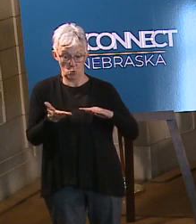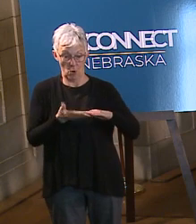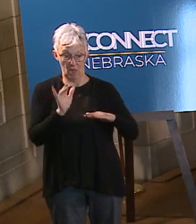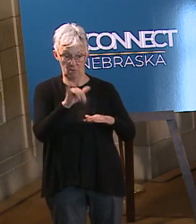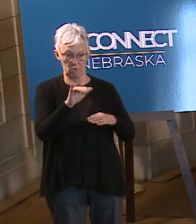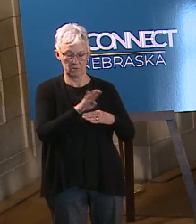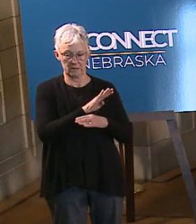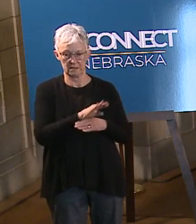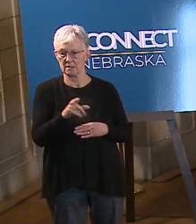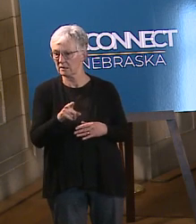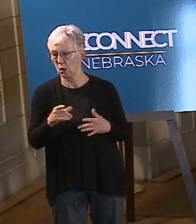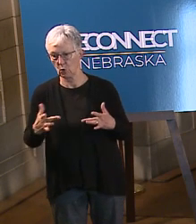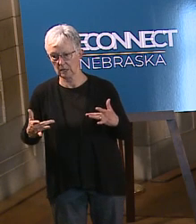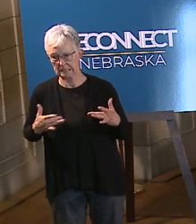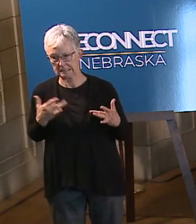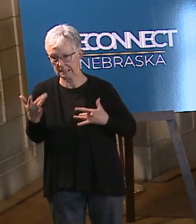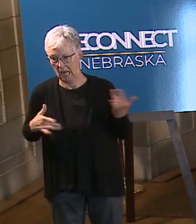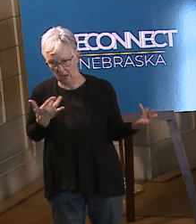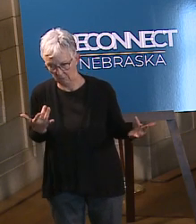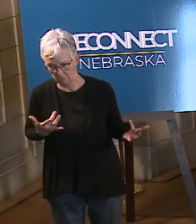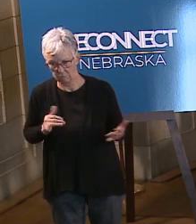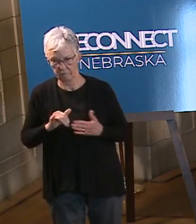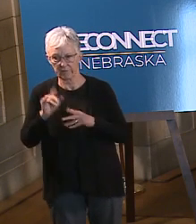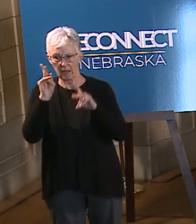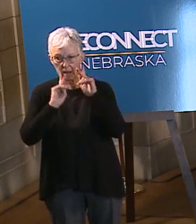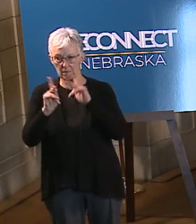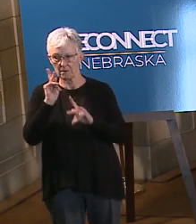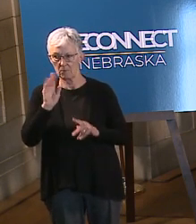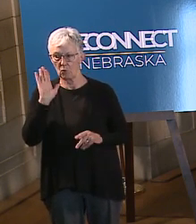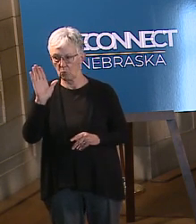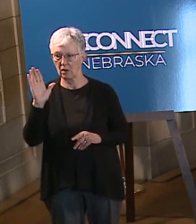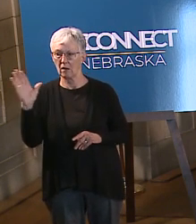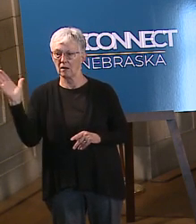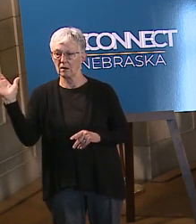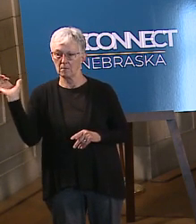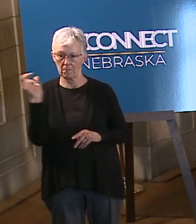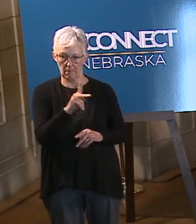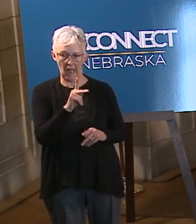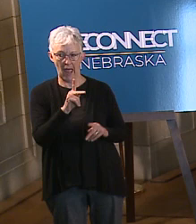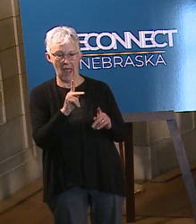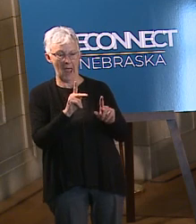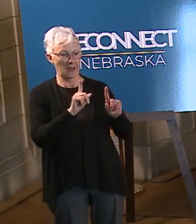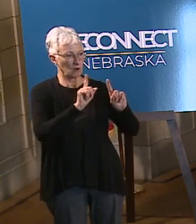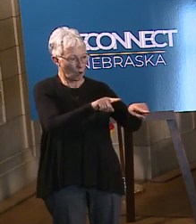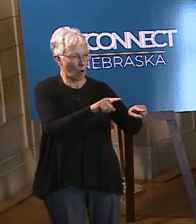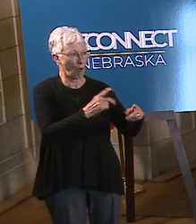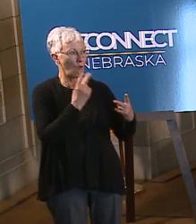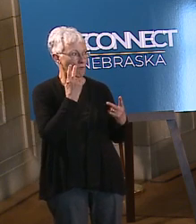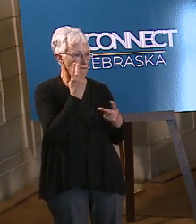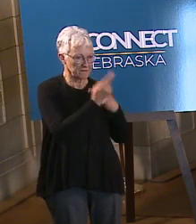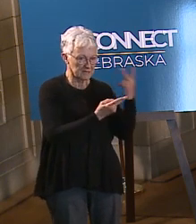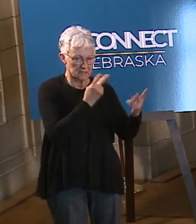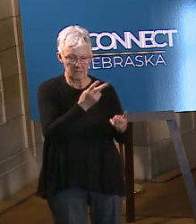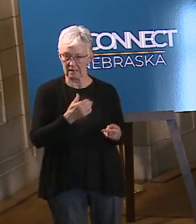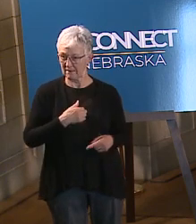AND THE PEOPLE IN THOSE